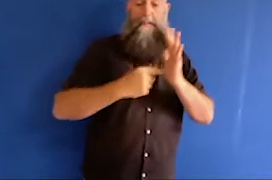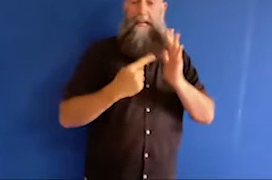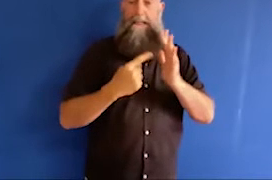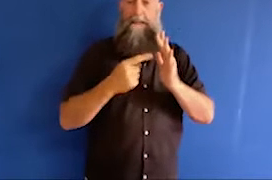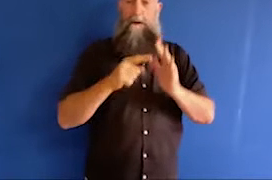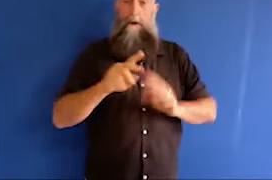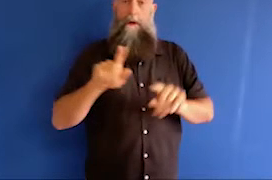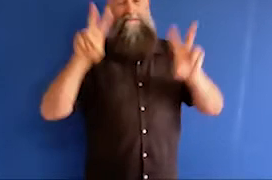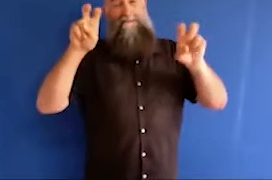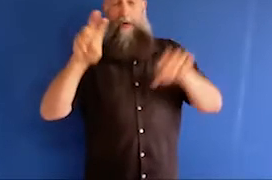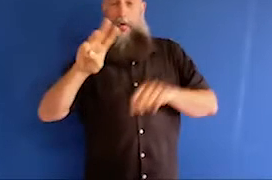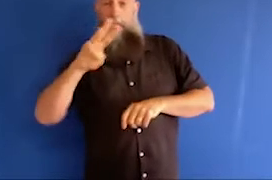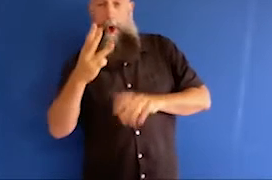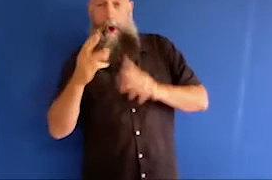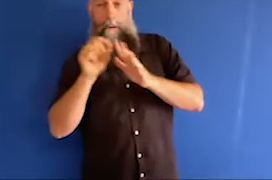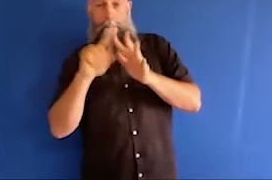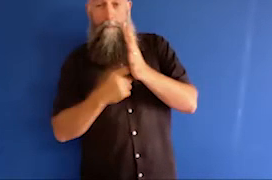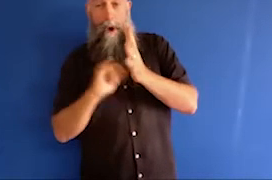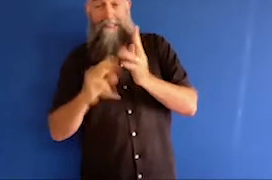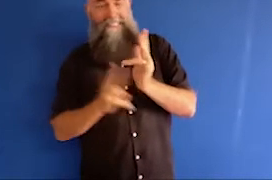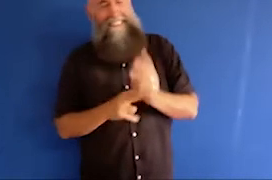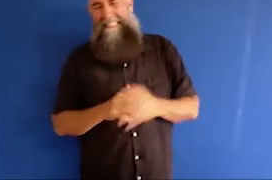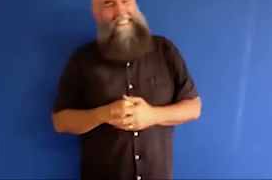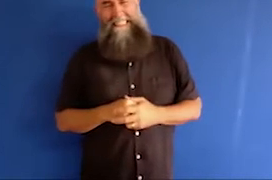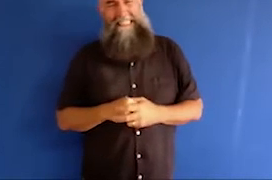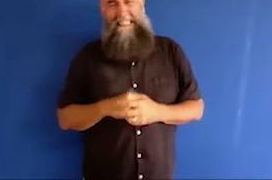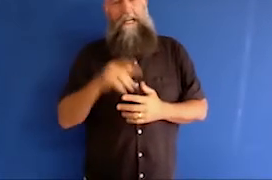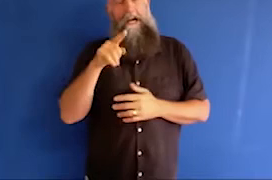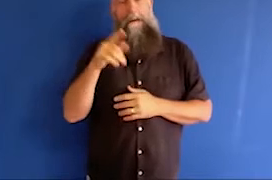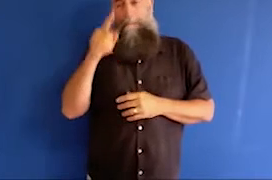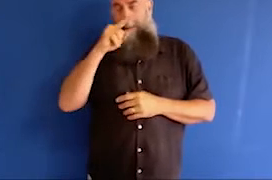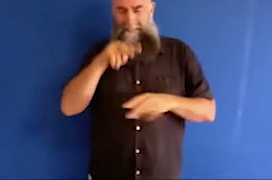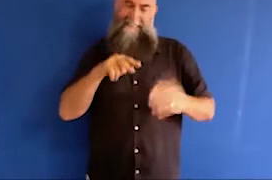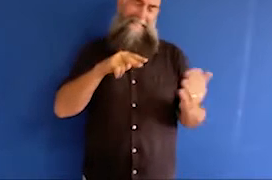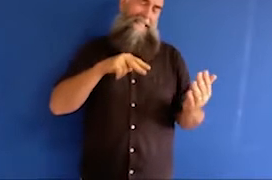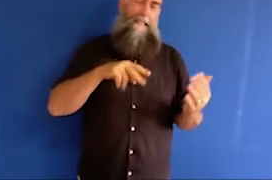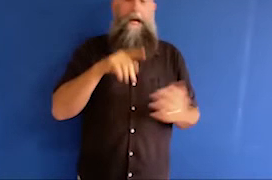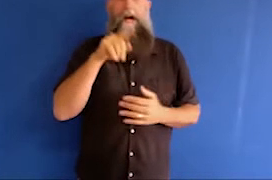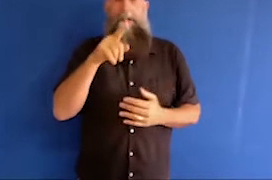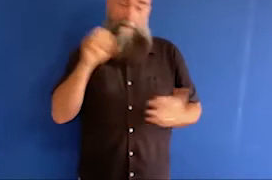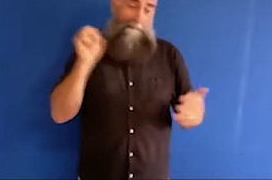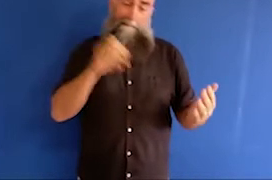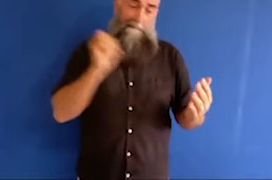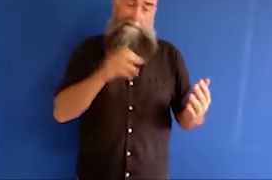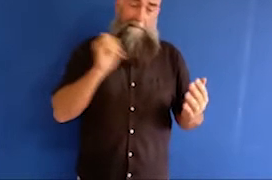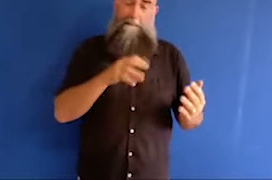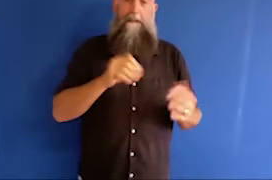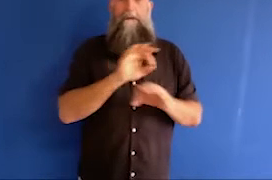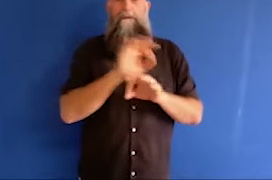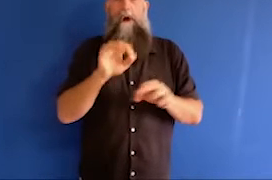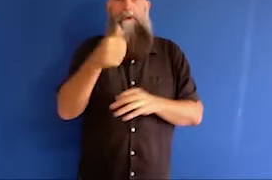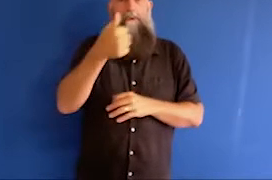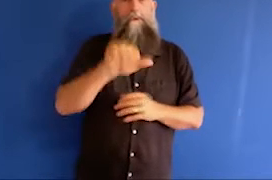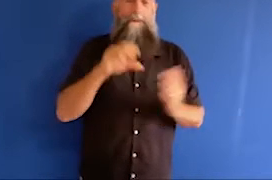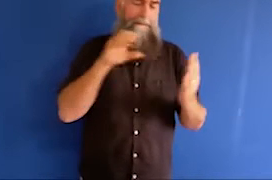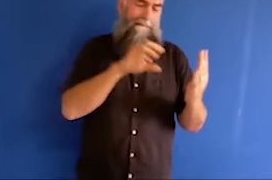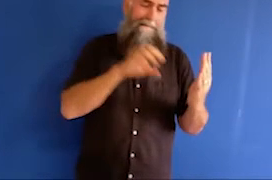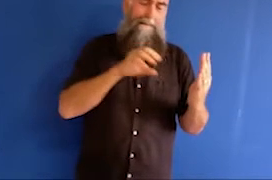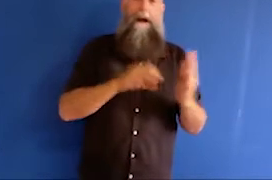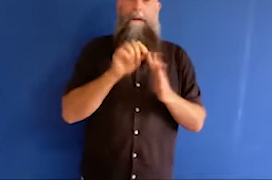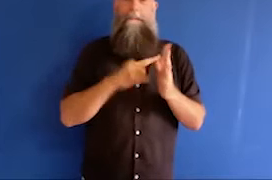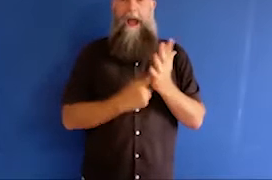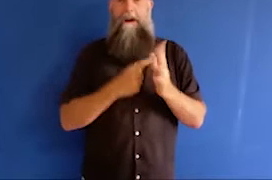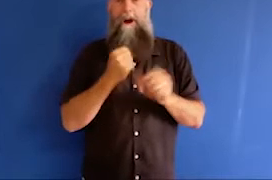the non use of paragraphs to jam more characters in, that's a no no. You need to tell your story